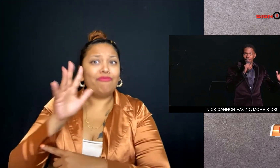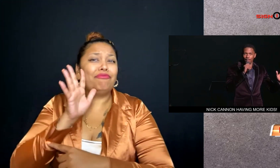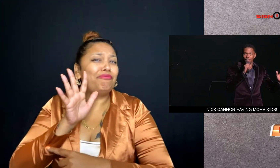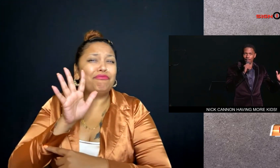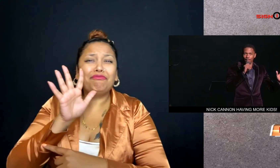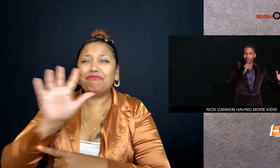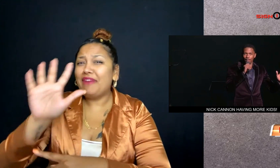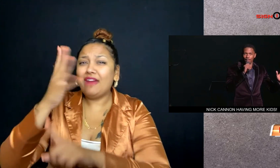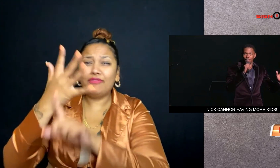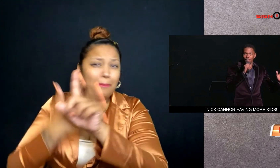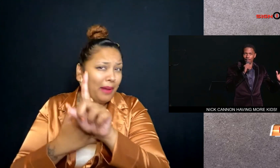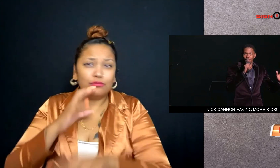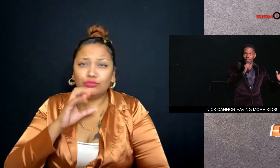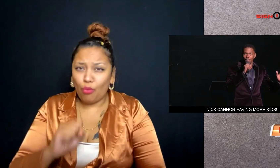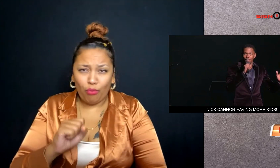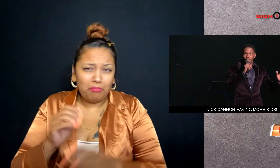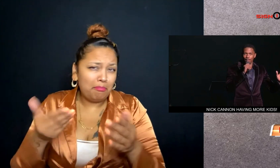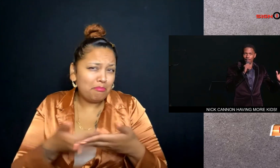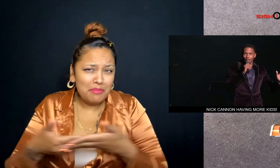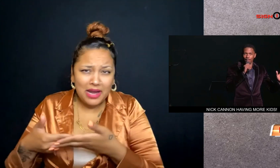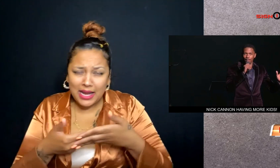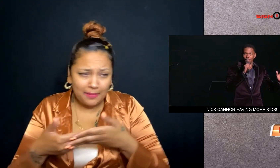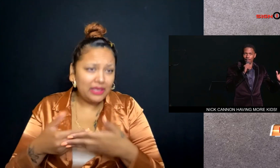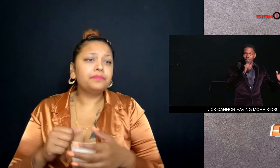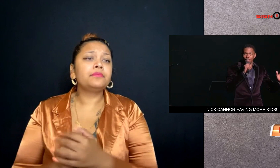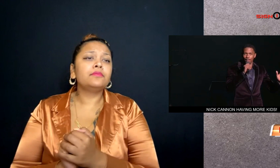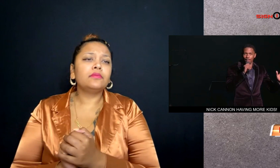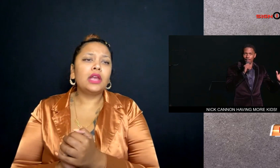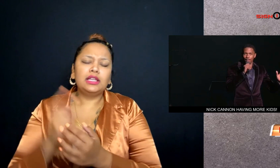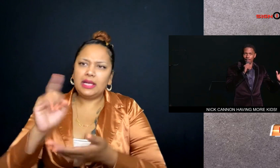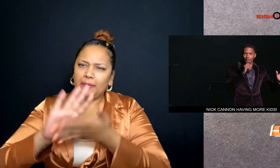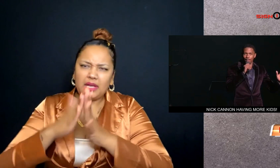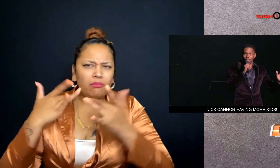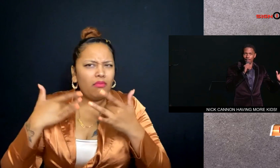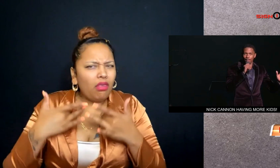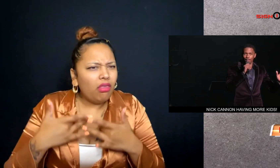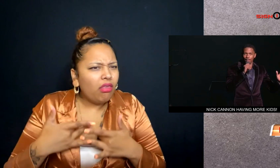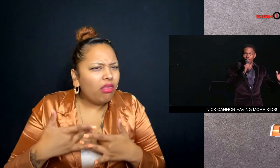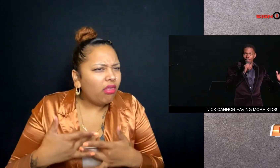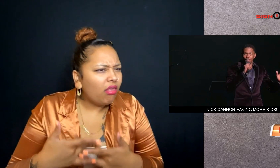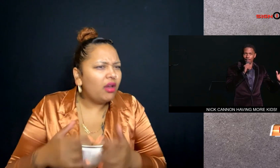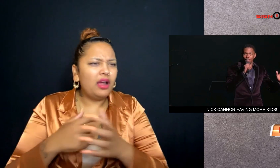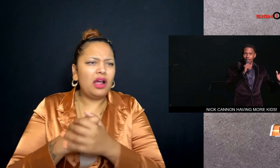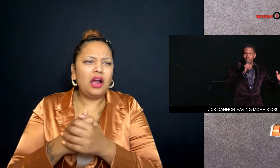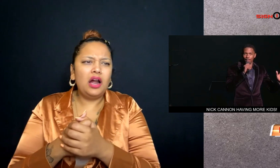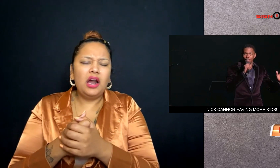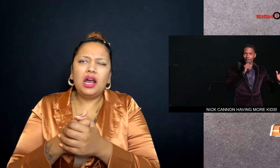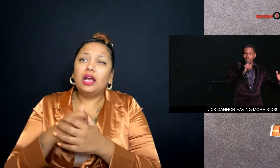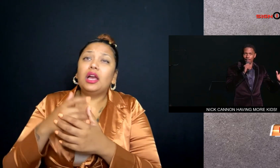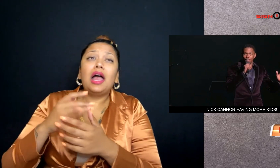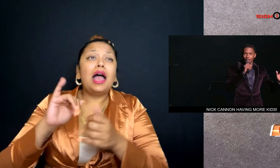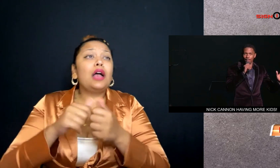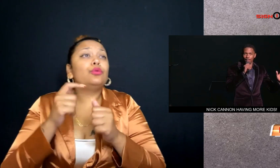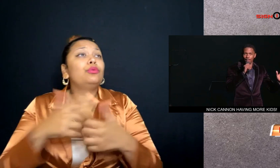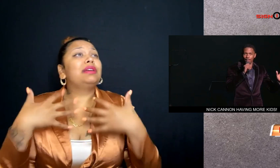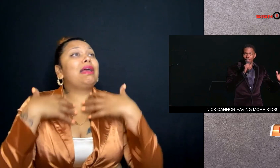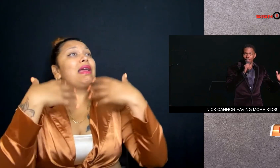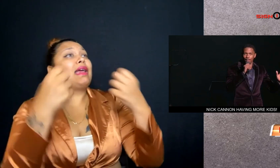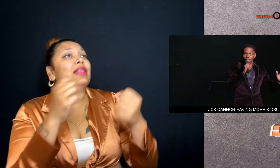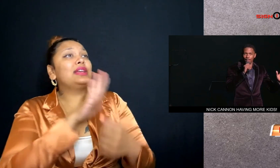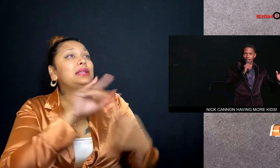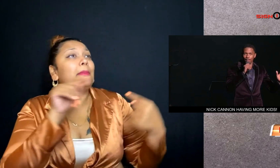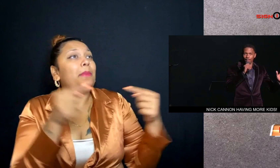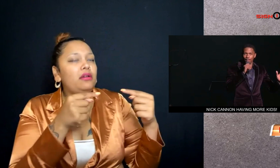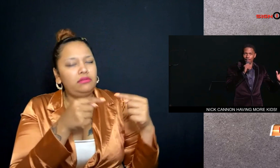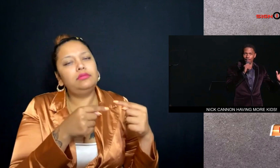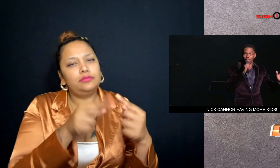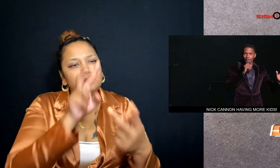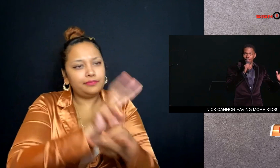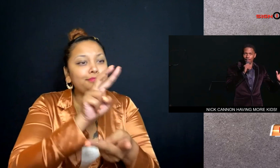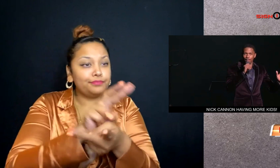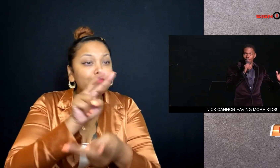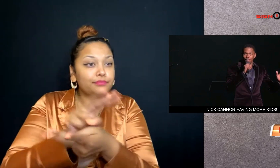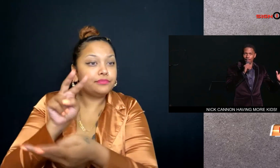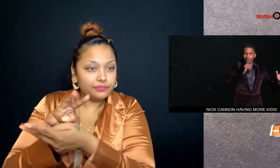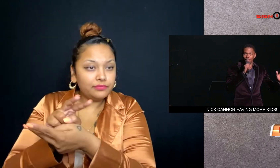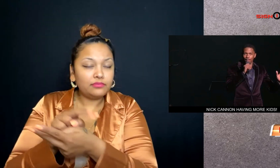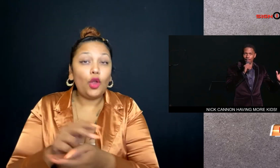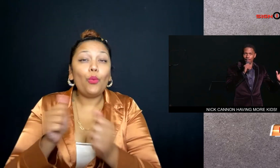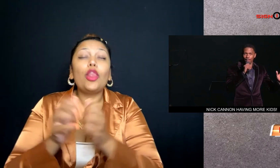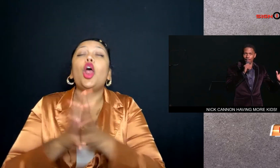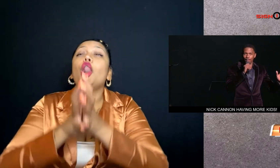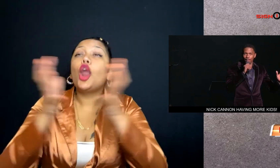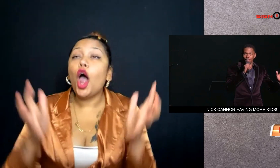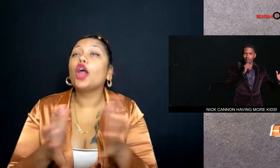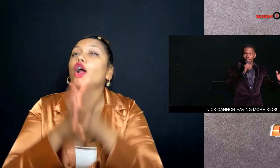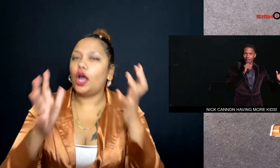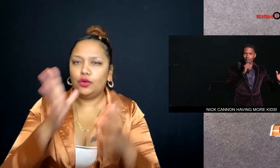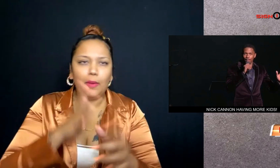months old he became depressed and he soothed his pain by having sex with lots and lots